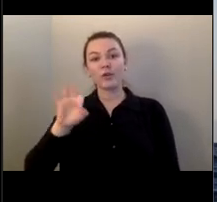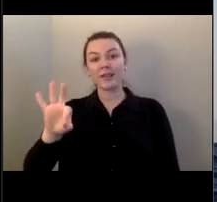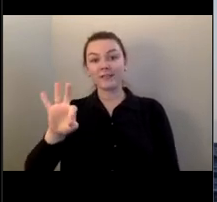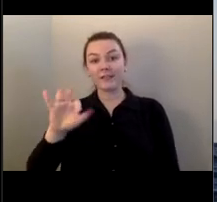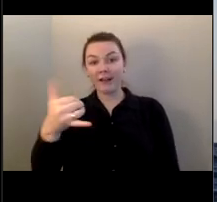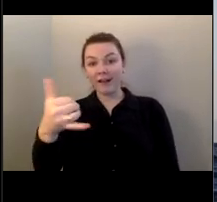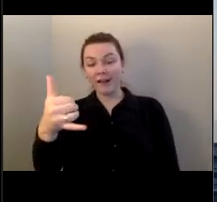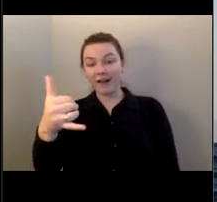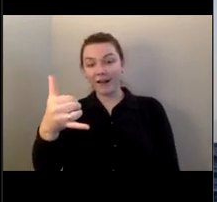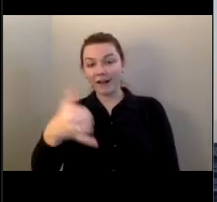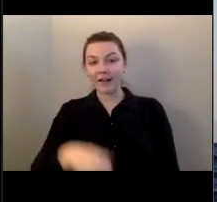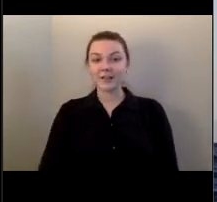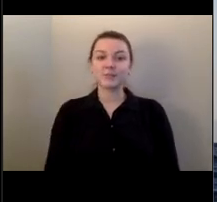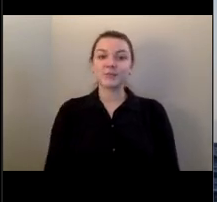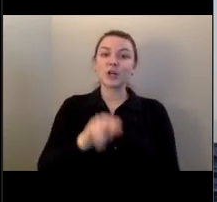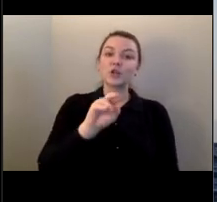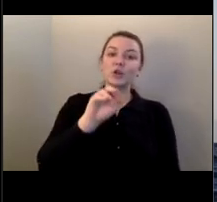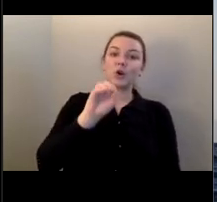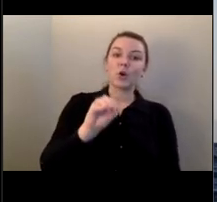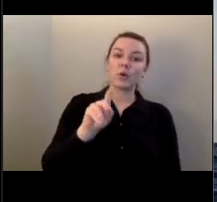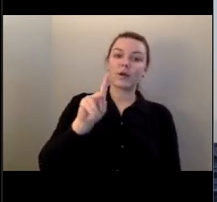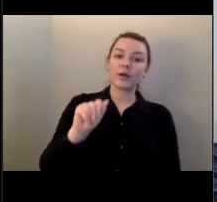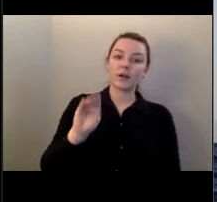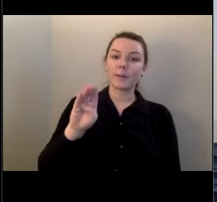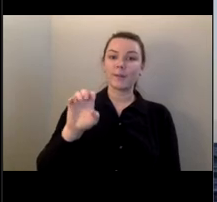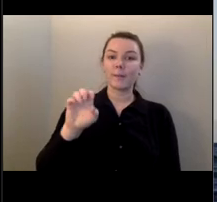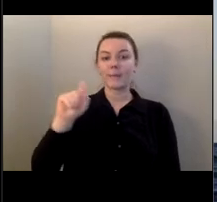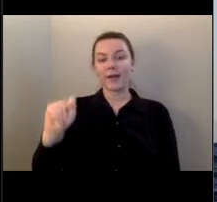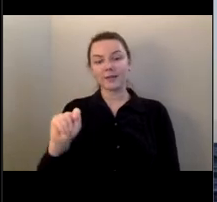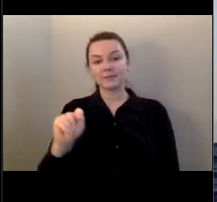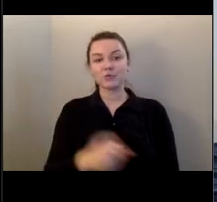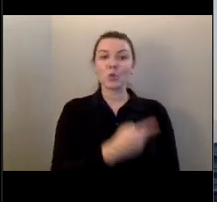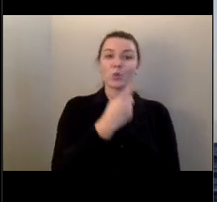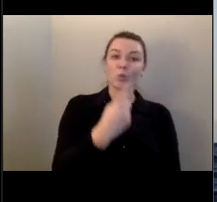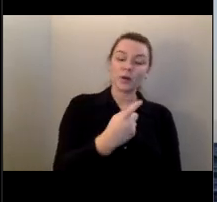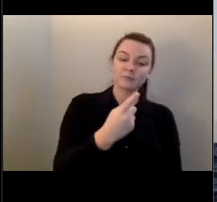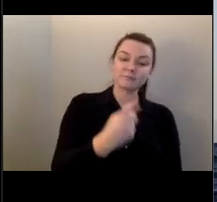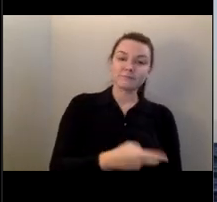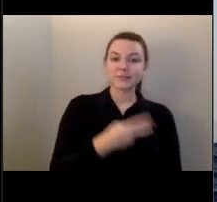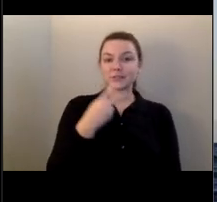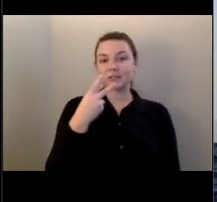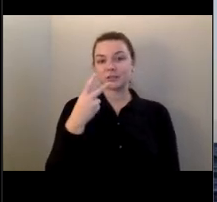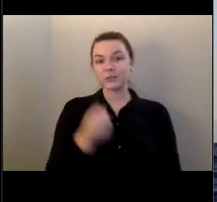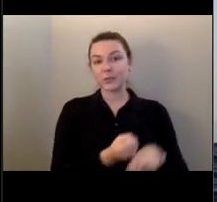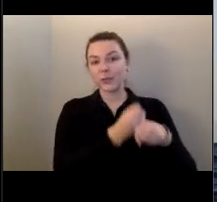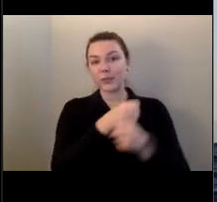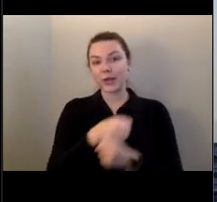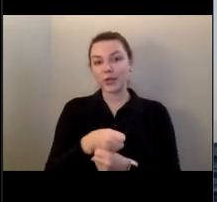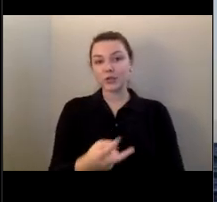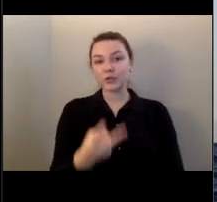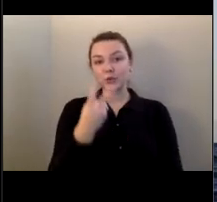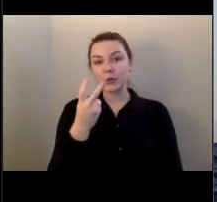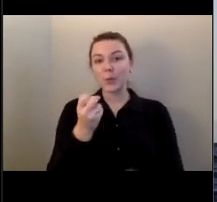No ka best Again. One paddle, two paddle, three paddle